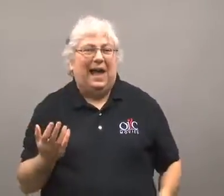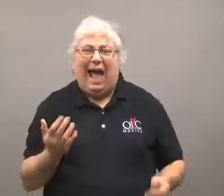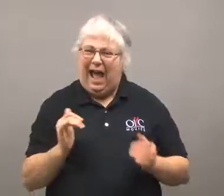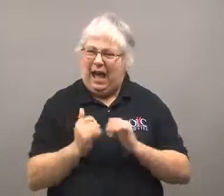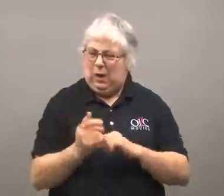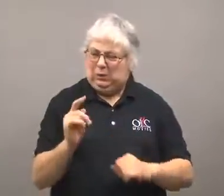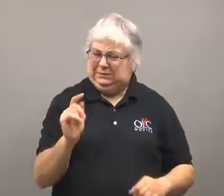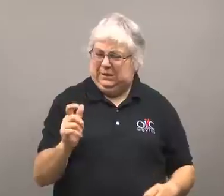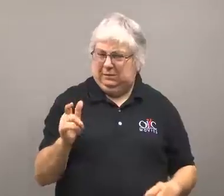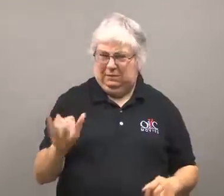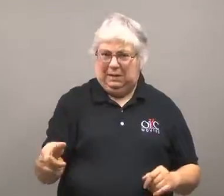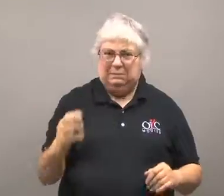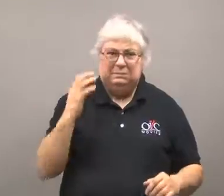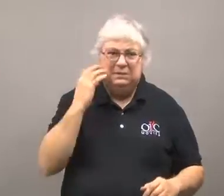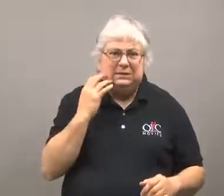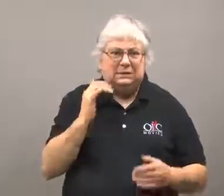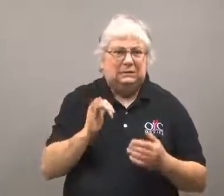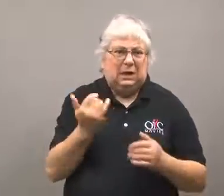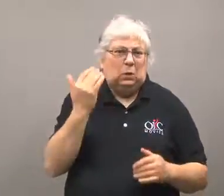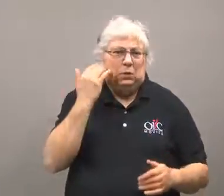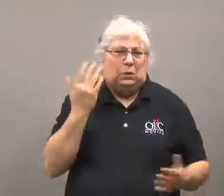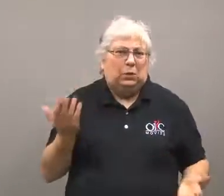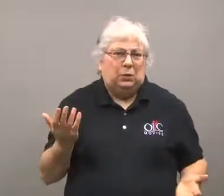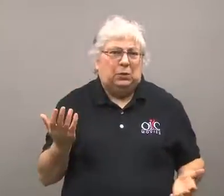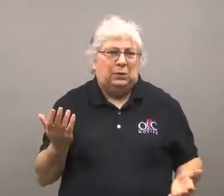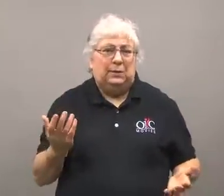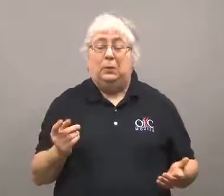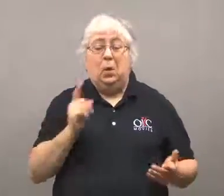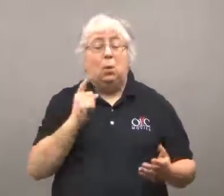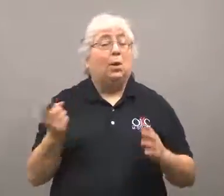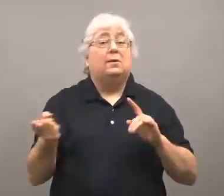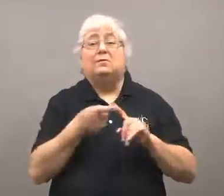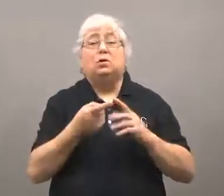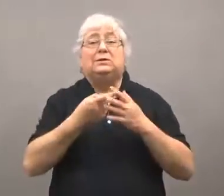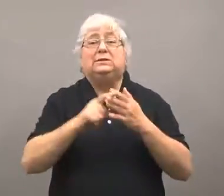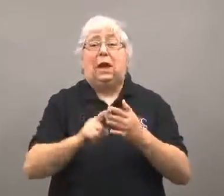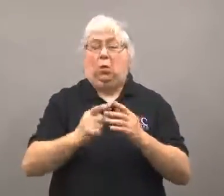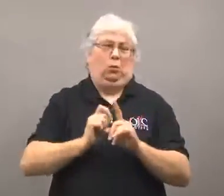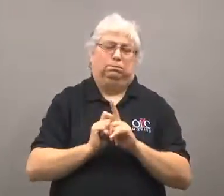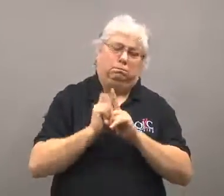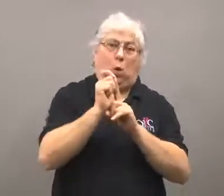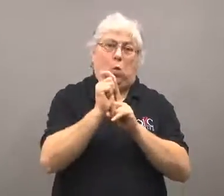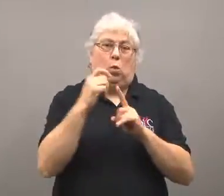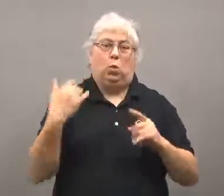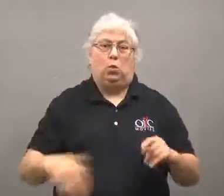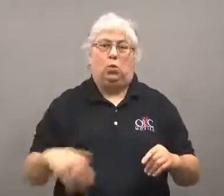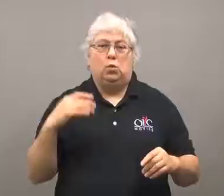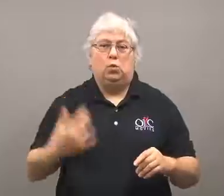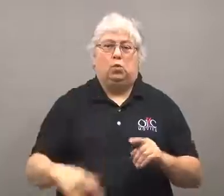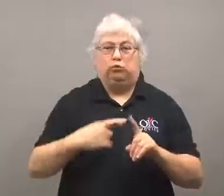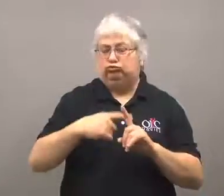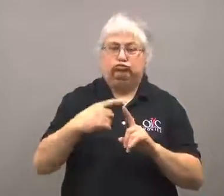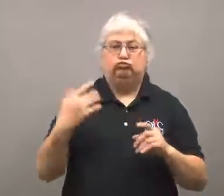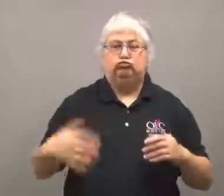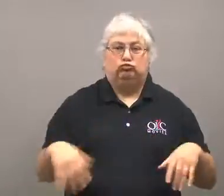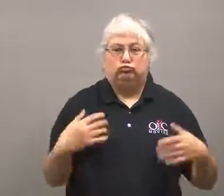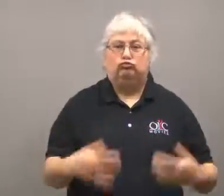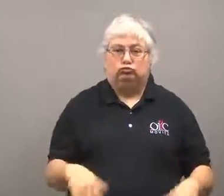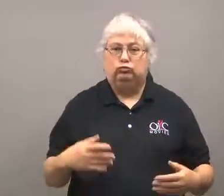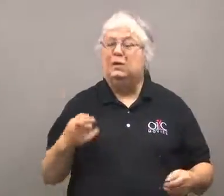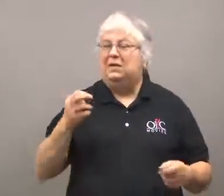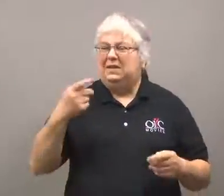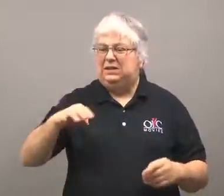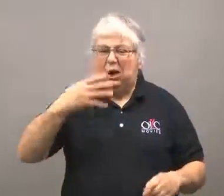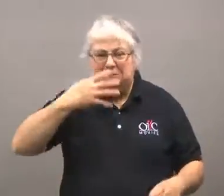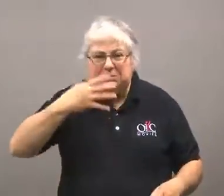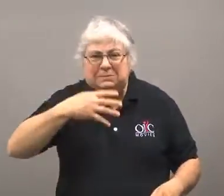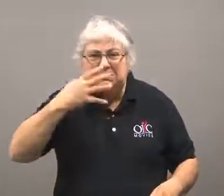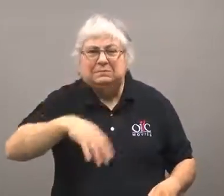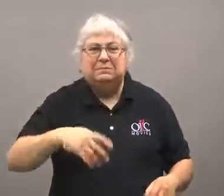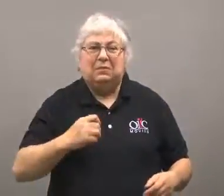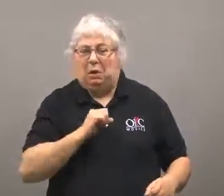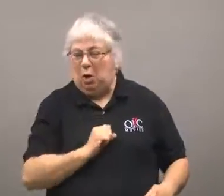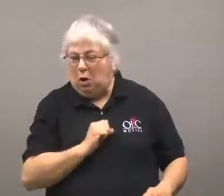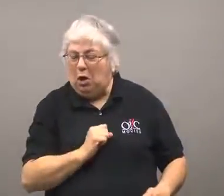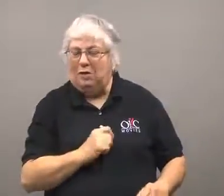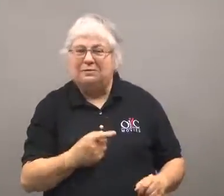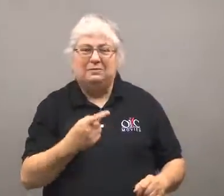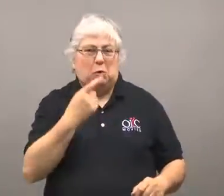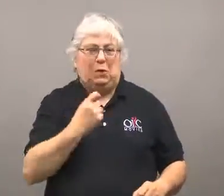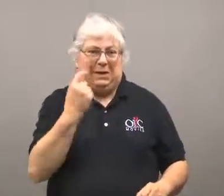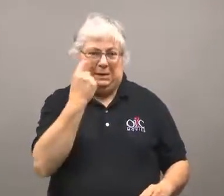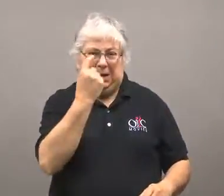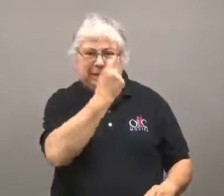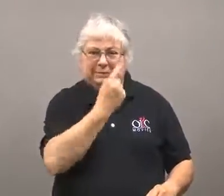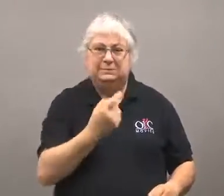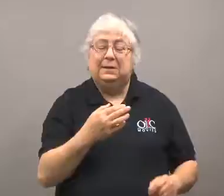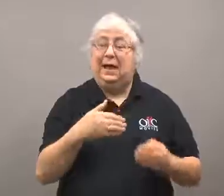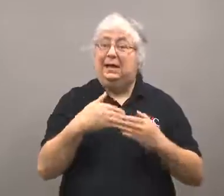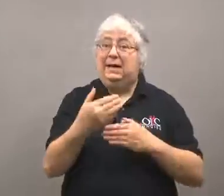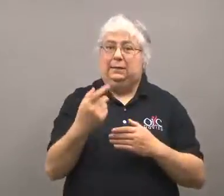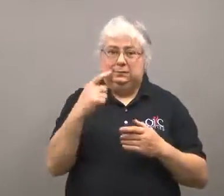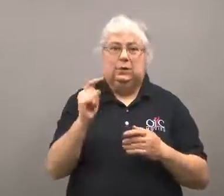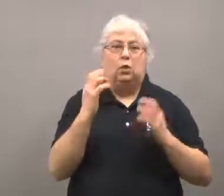The first symptom is a high fever. Then the child gets a runny nose and cough.